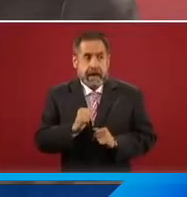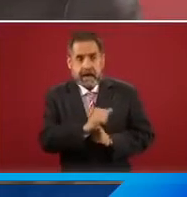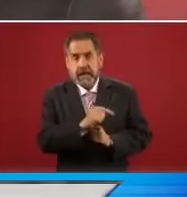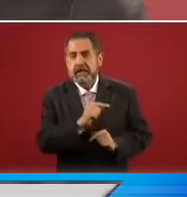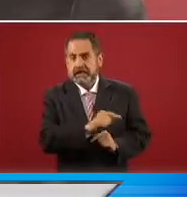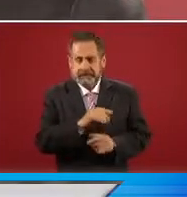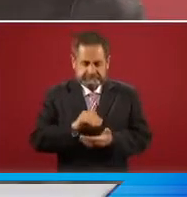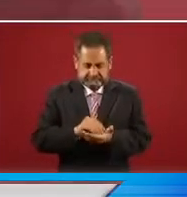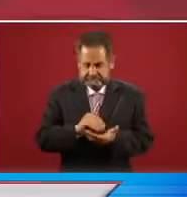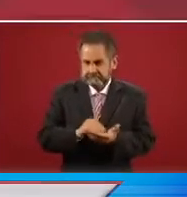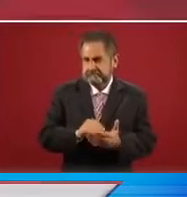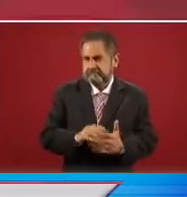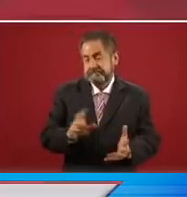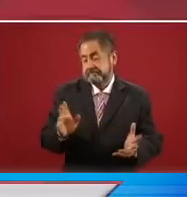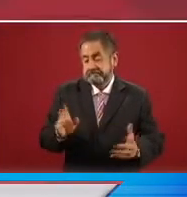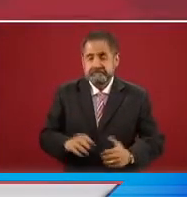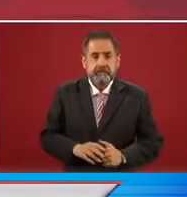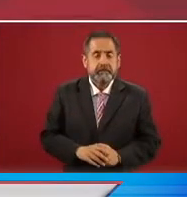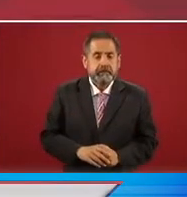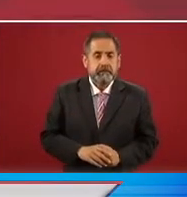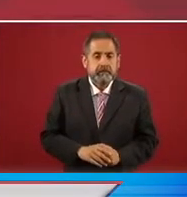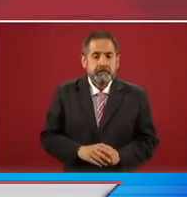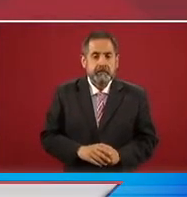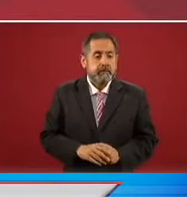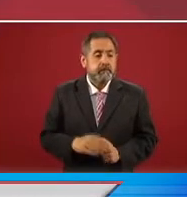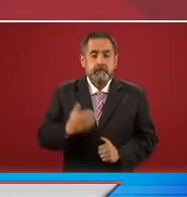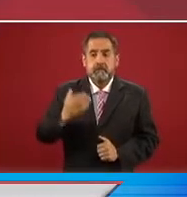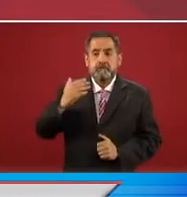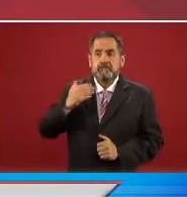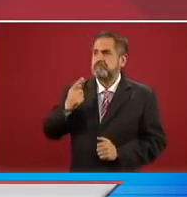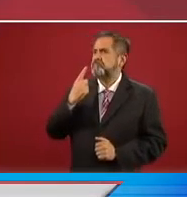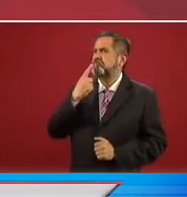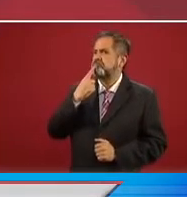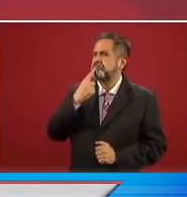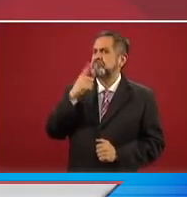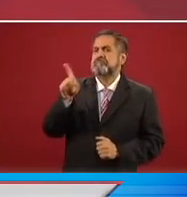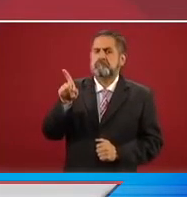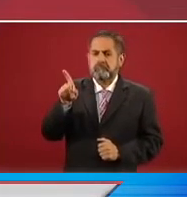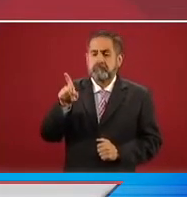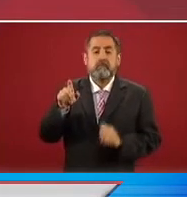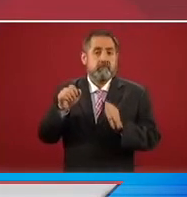2. The Financial Intelligence Unit against Tankers The Financial Intelligence Unit